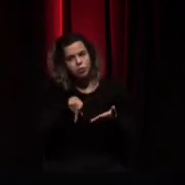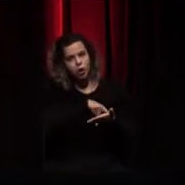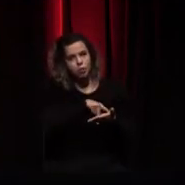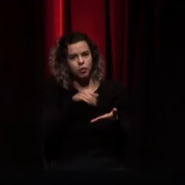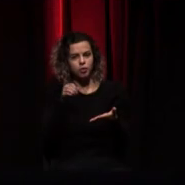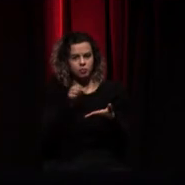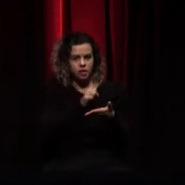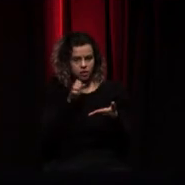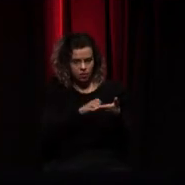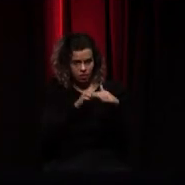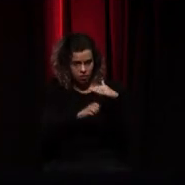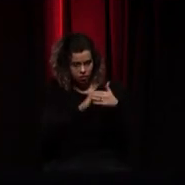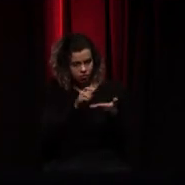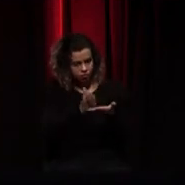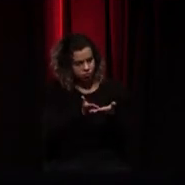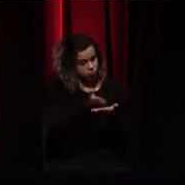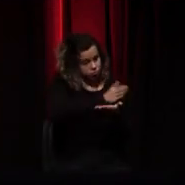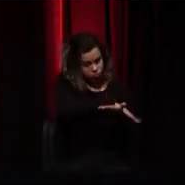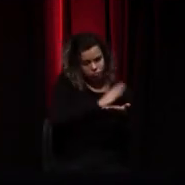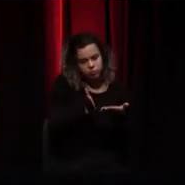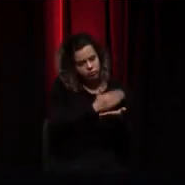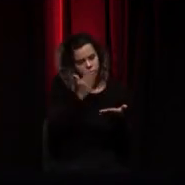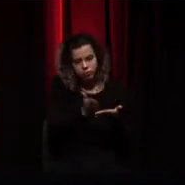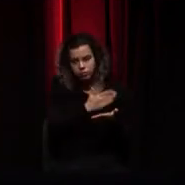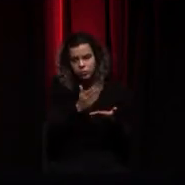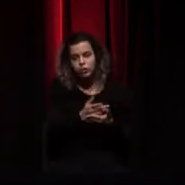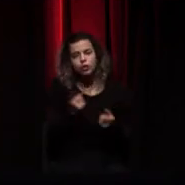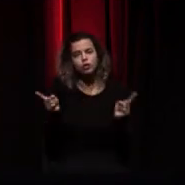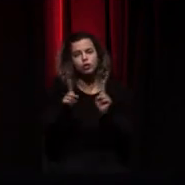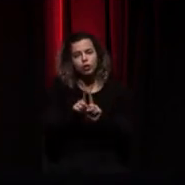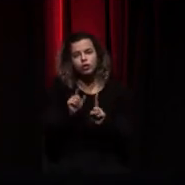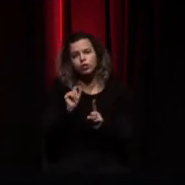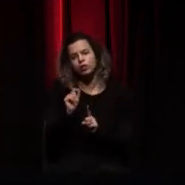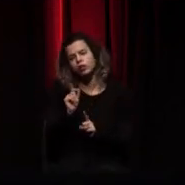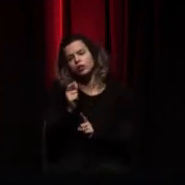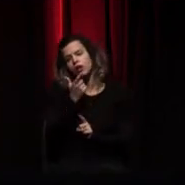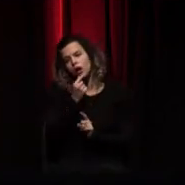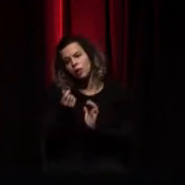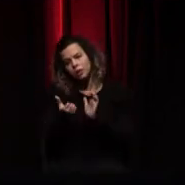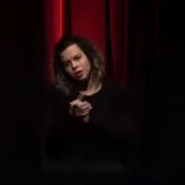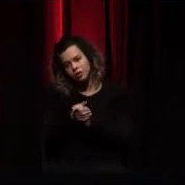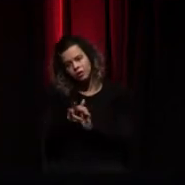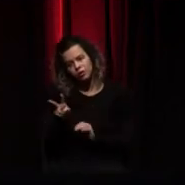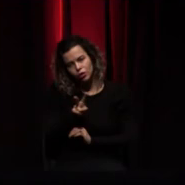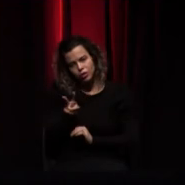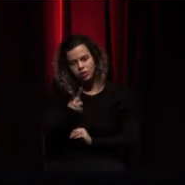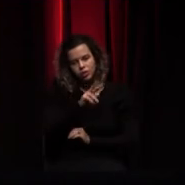The first cover of this new project was the couple made by Alexandre Herchcovitch and Fabio Souza with their two kids.